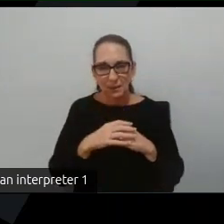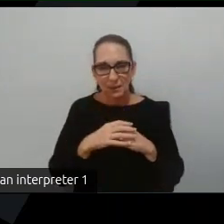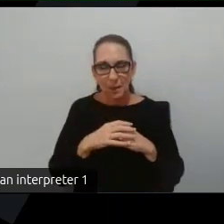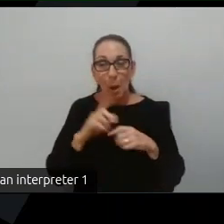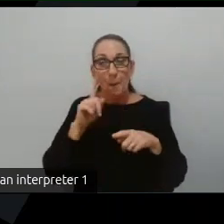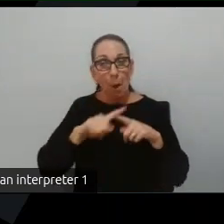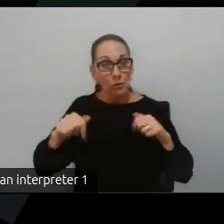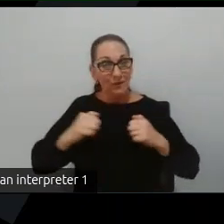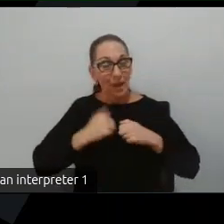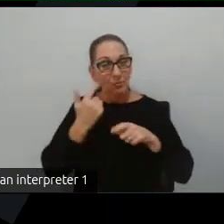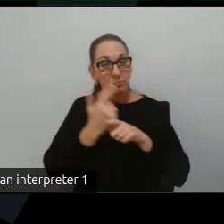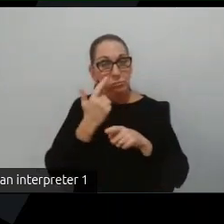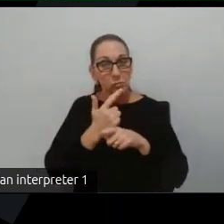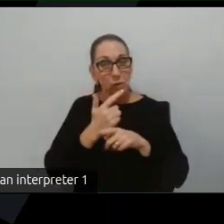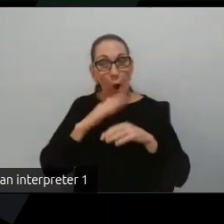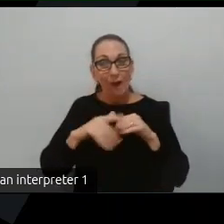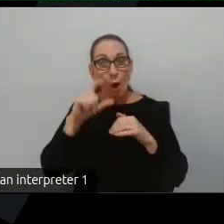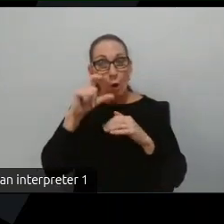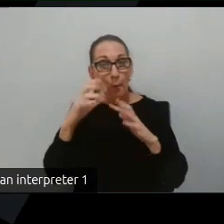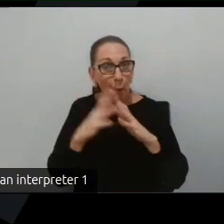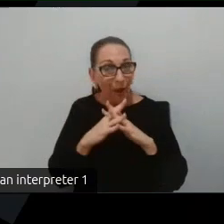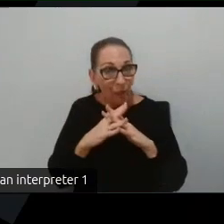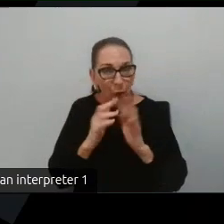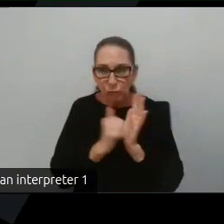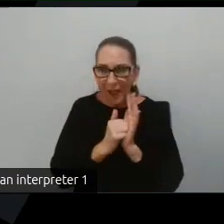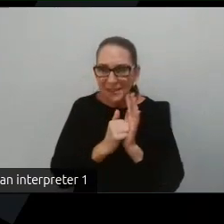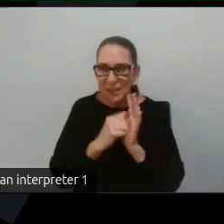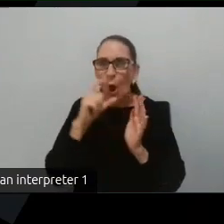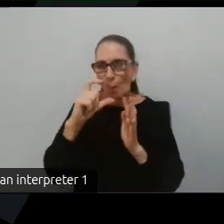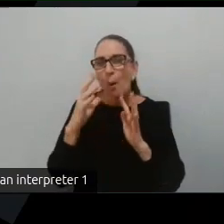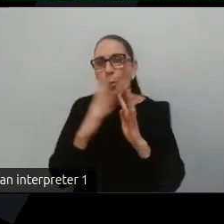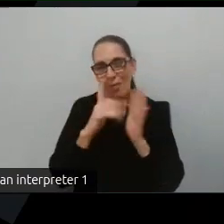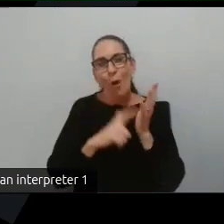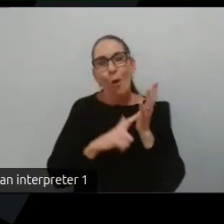Mary-Ann? Um, Commonwealth if we're talking about family law. Yes. Wonderful. Okay. And,